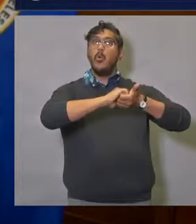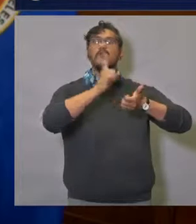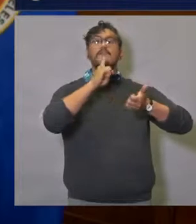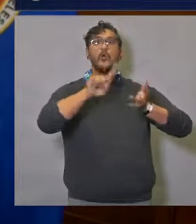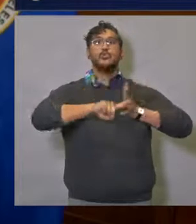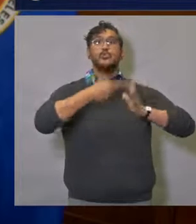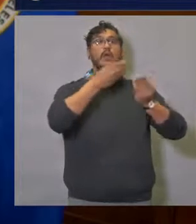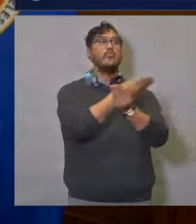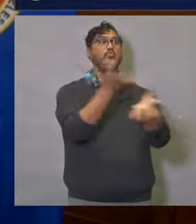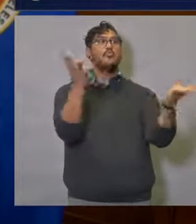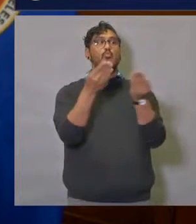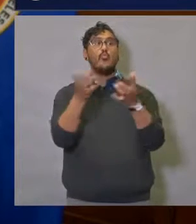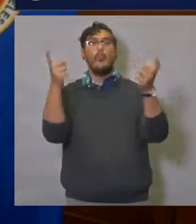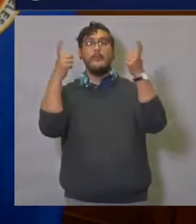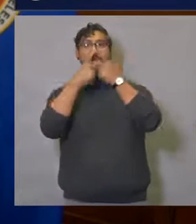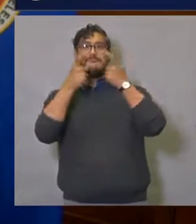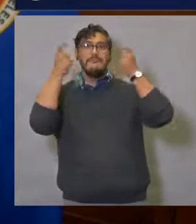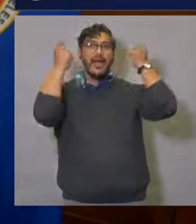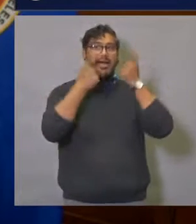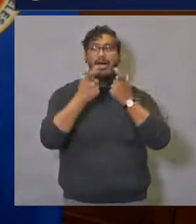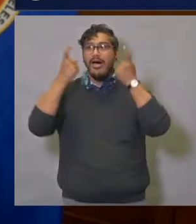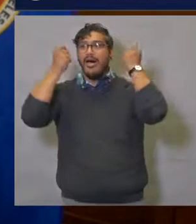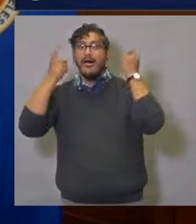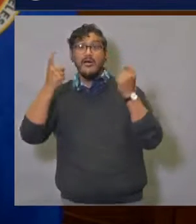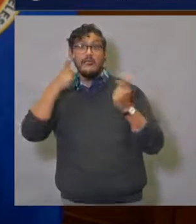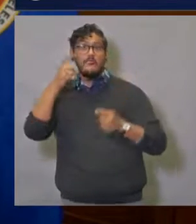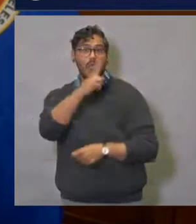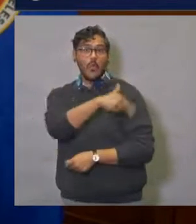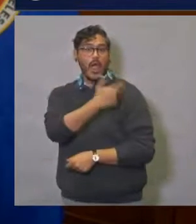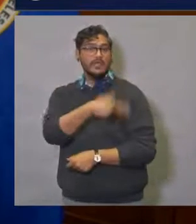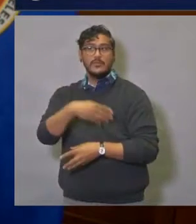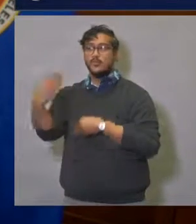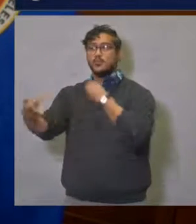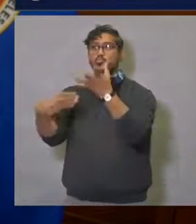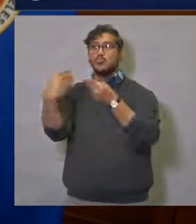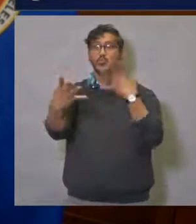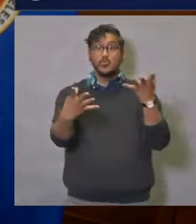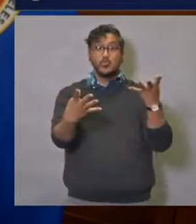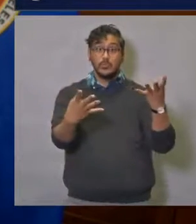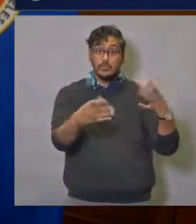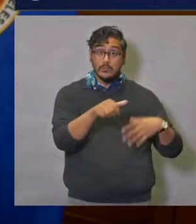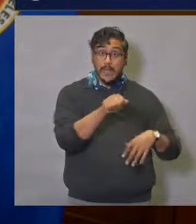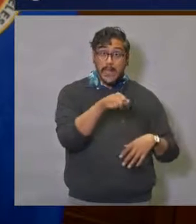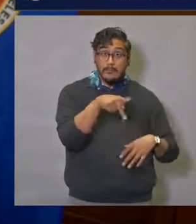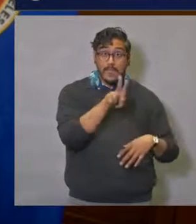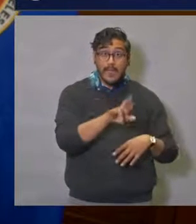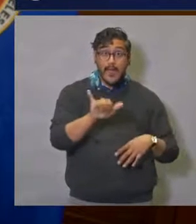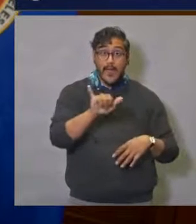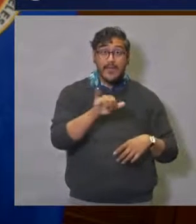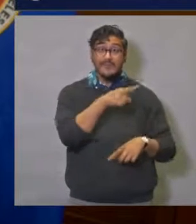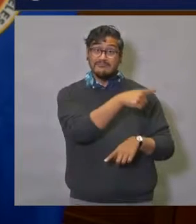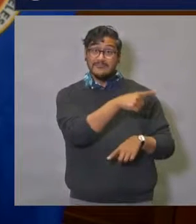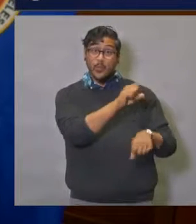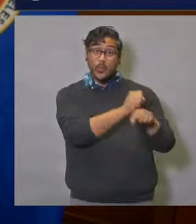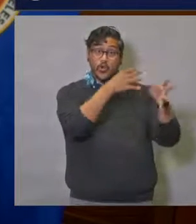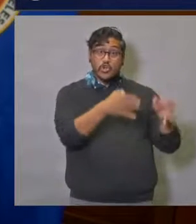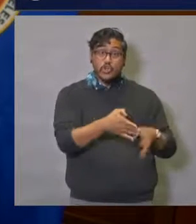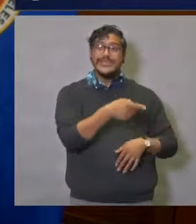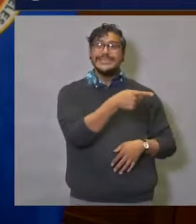DELIVER MASS PPE AND RESOURCES